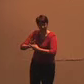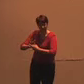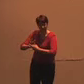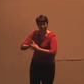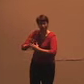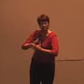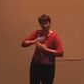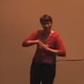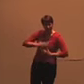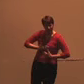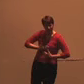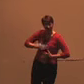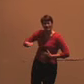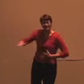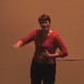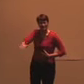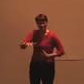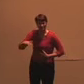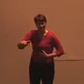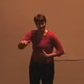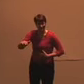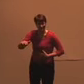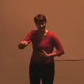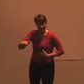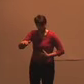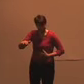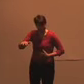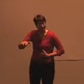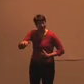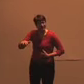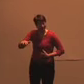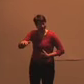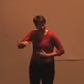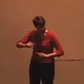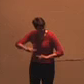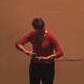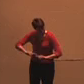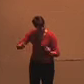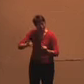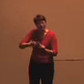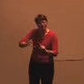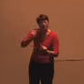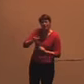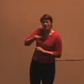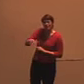It's clearly different from the predefined system